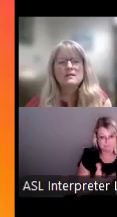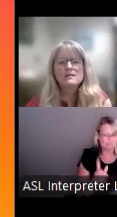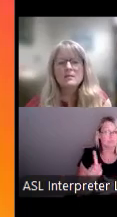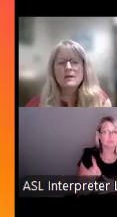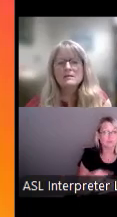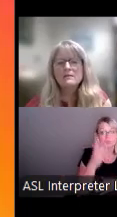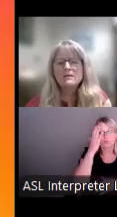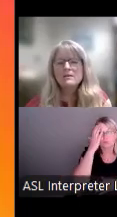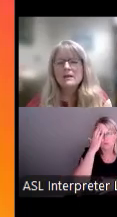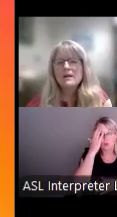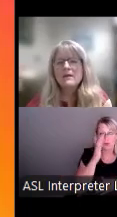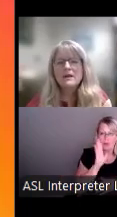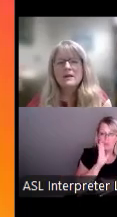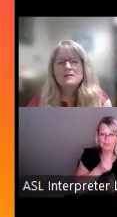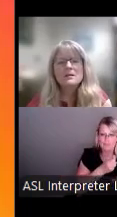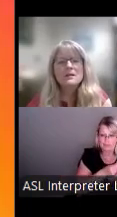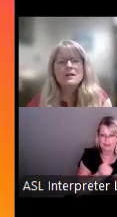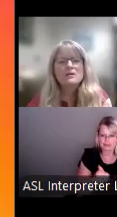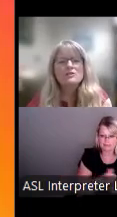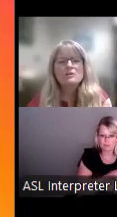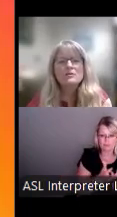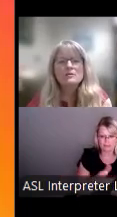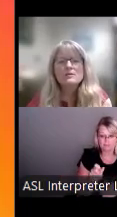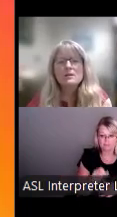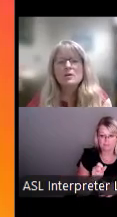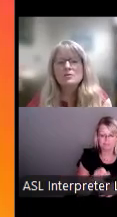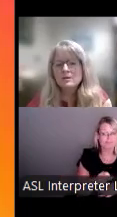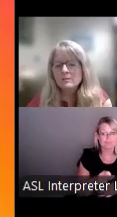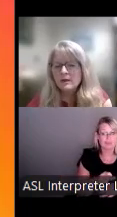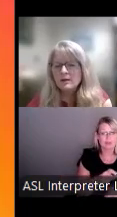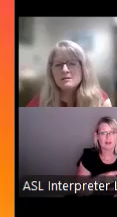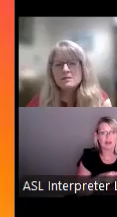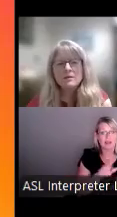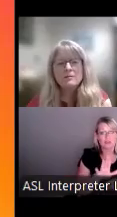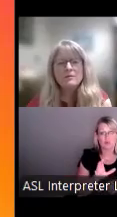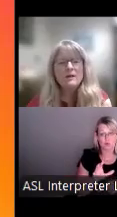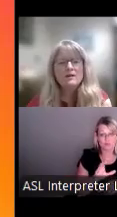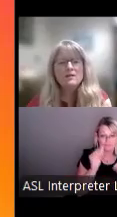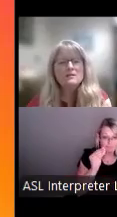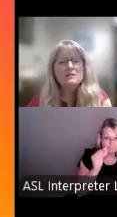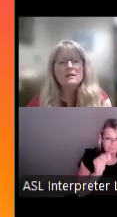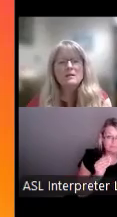does impact everything, and that is your coaching parents and working with parents.